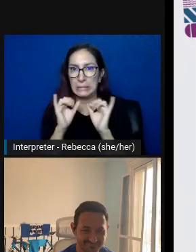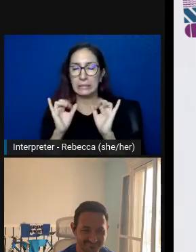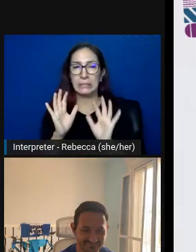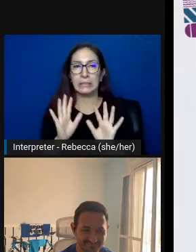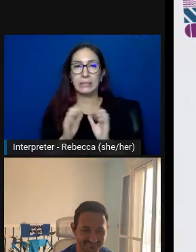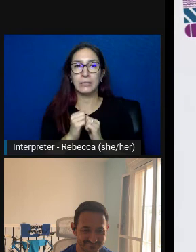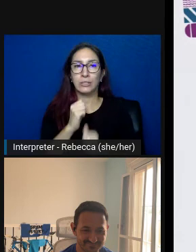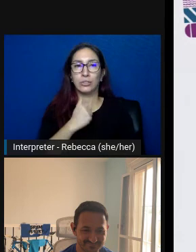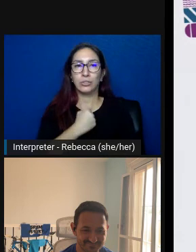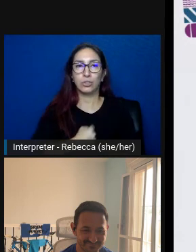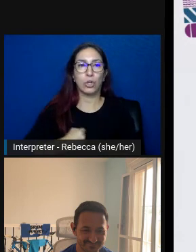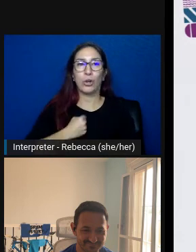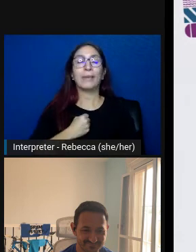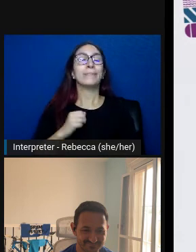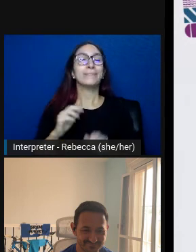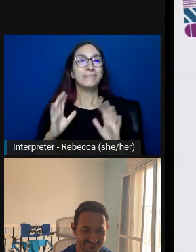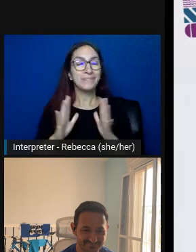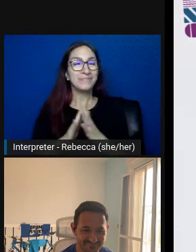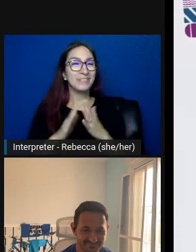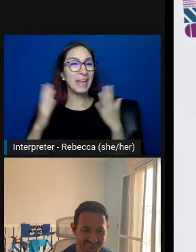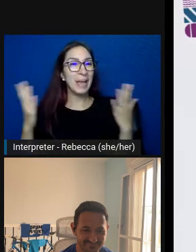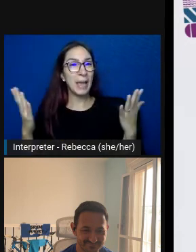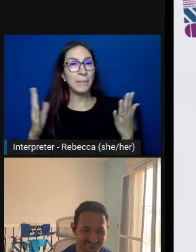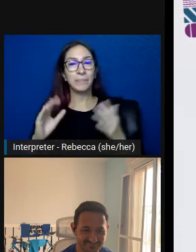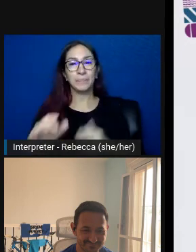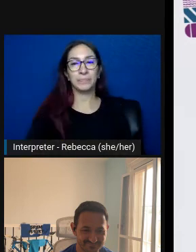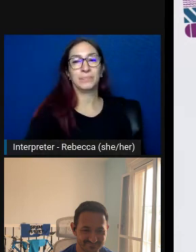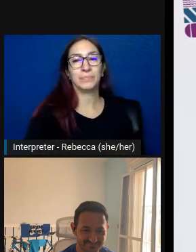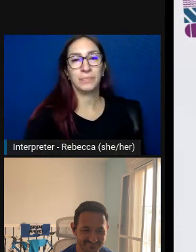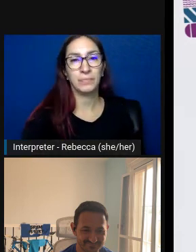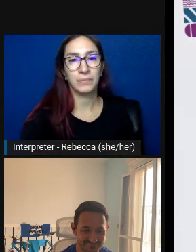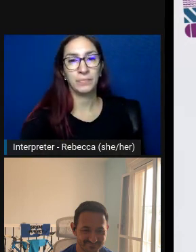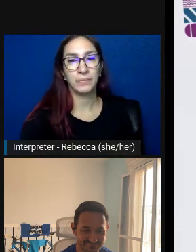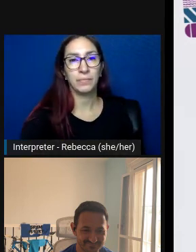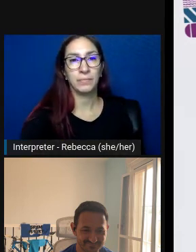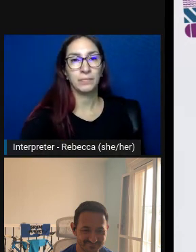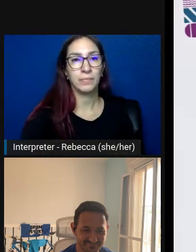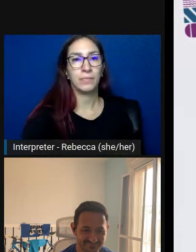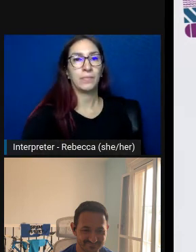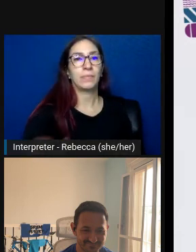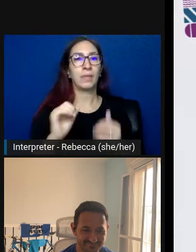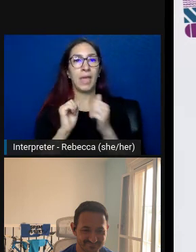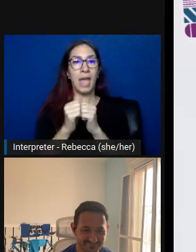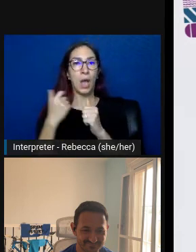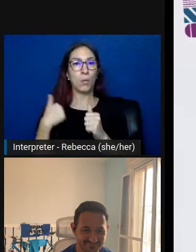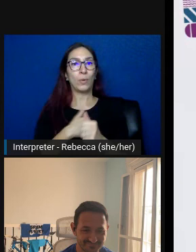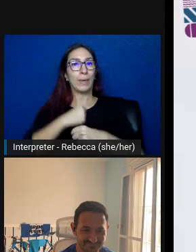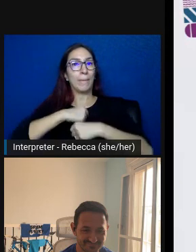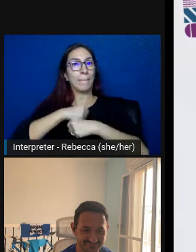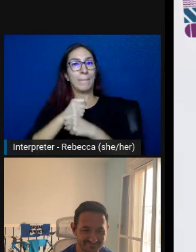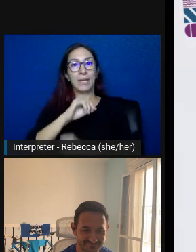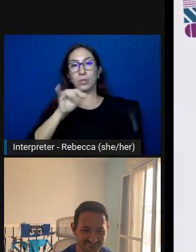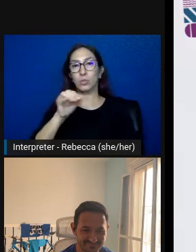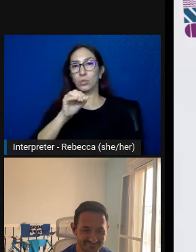Okay. How we made Joomla 4 accessible. I'm sorry, my camera just freeze.